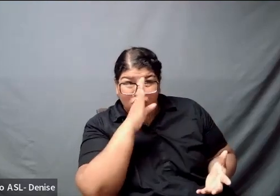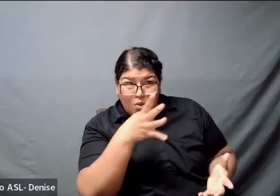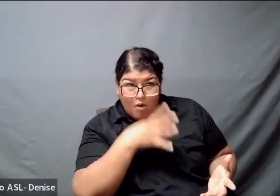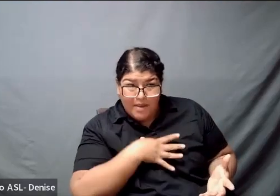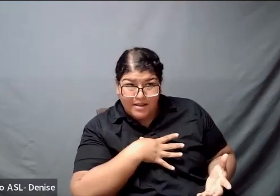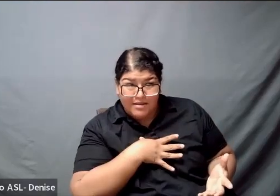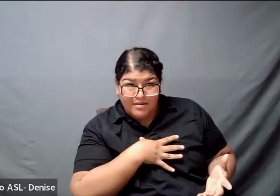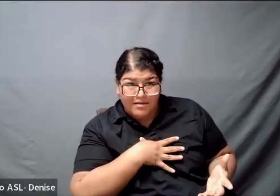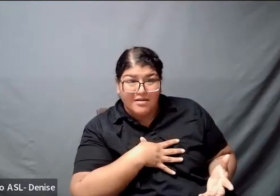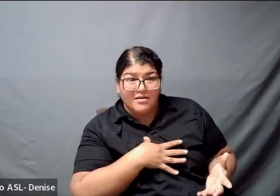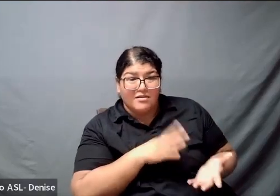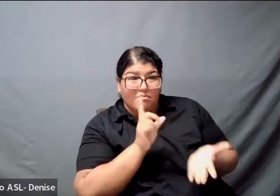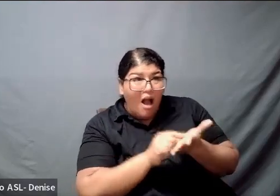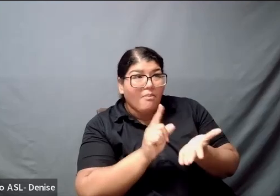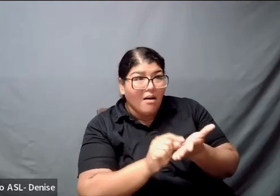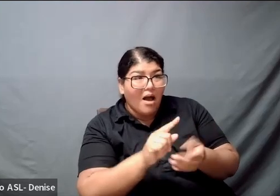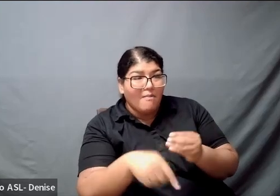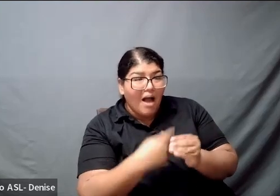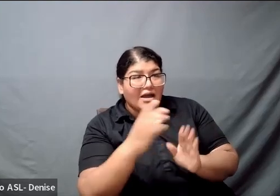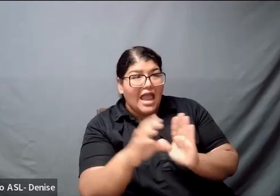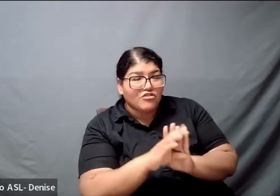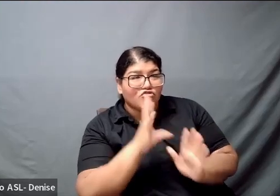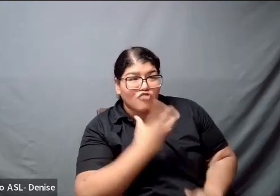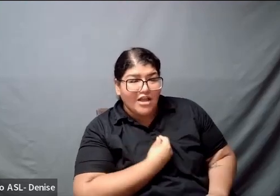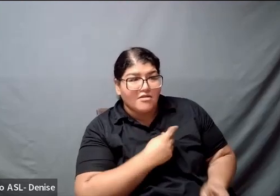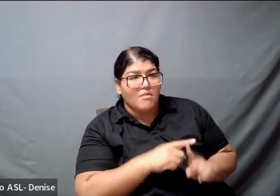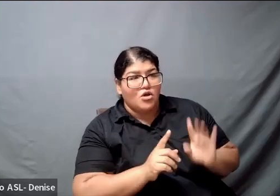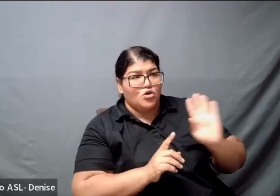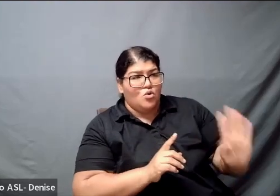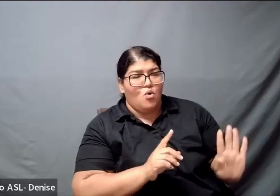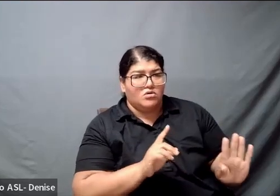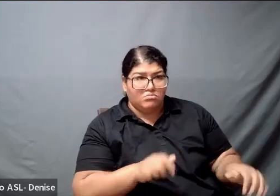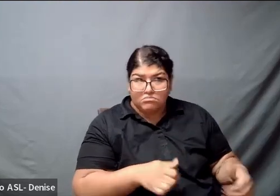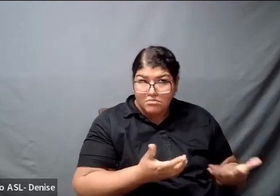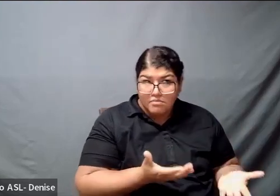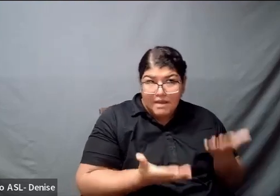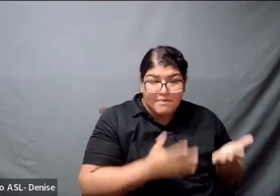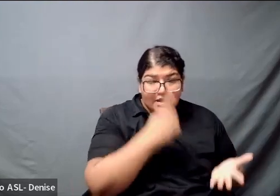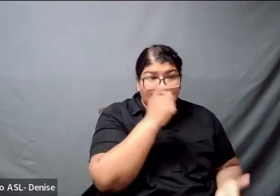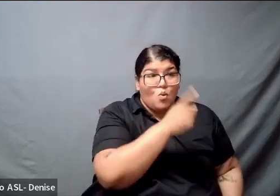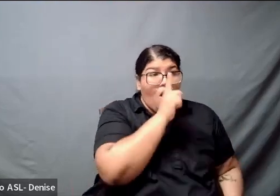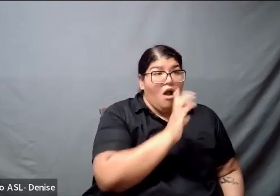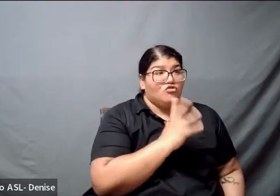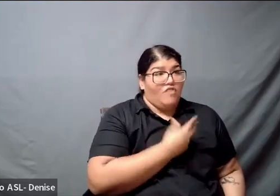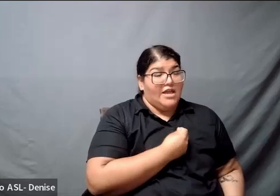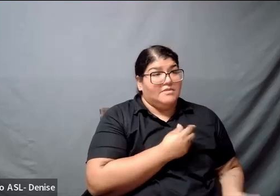Was it harder for you to get published or was the authenticity of your book one of the things that helped you overcome the hurdles of being a trans person